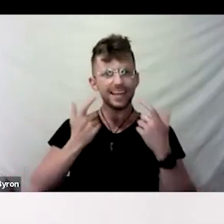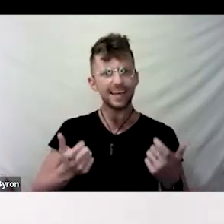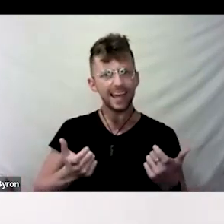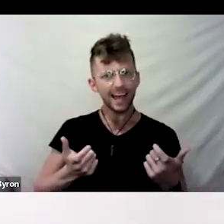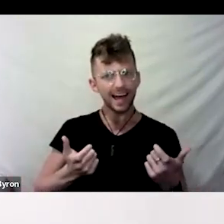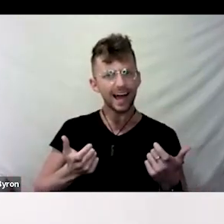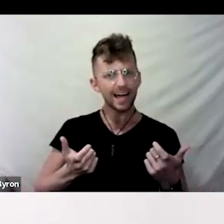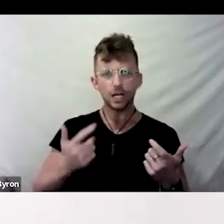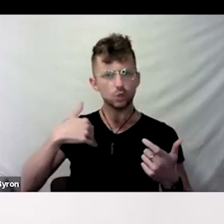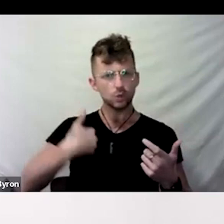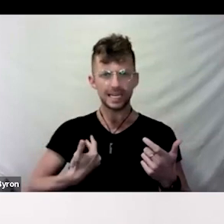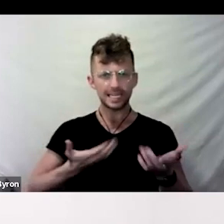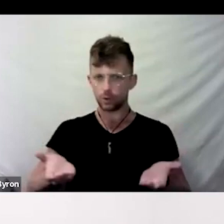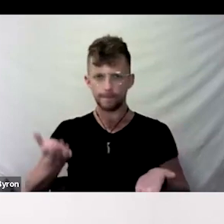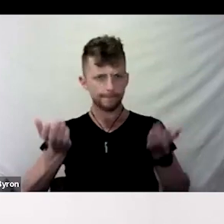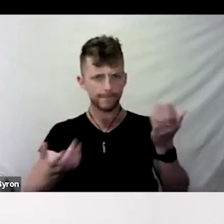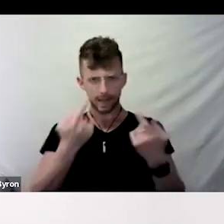So you would be going through that.